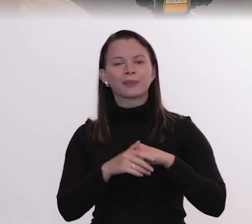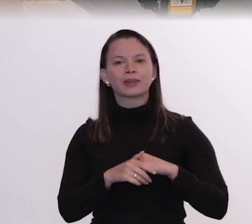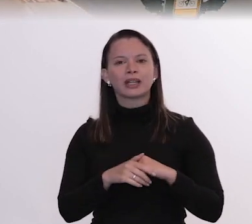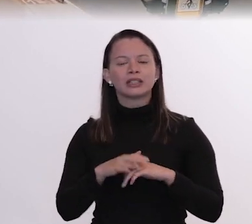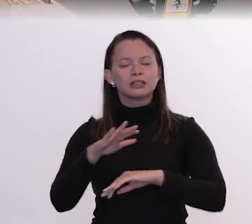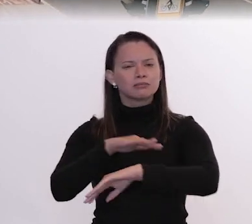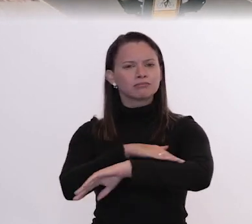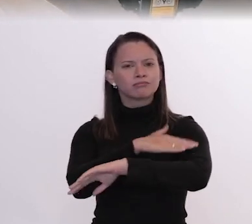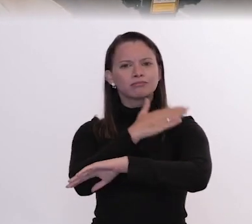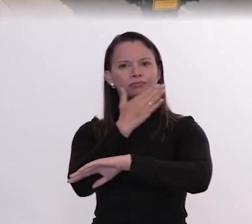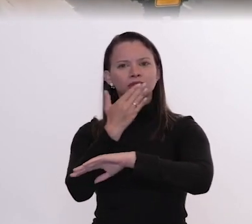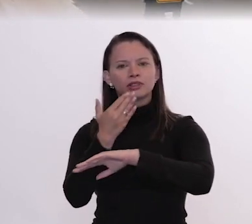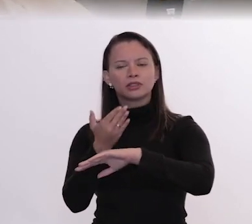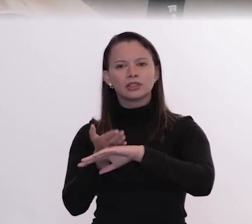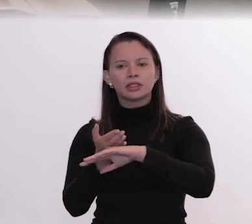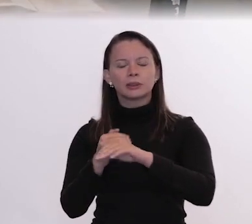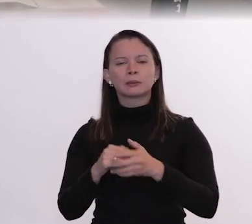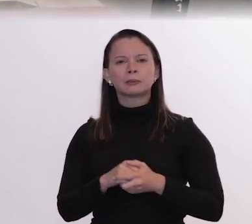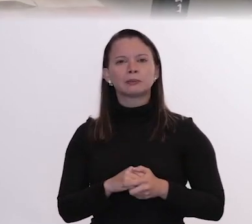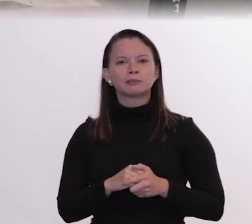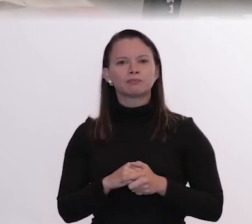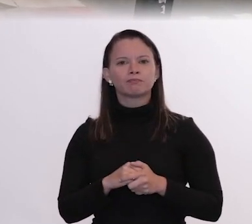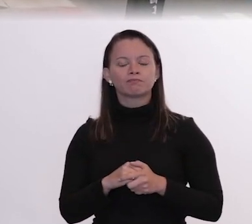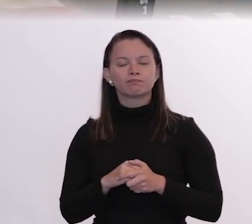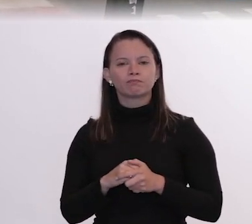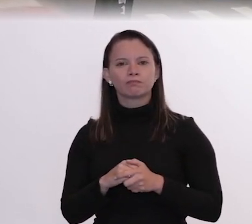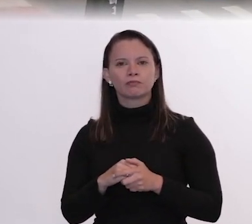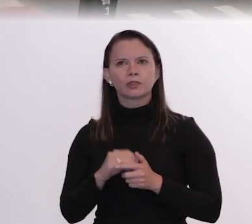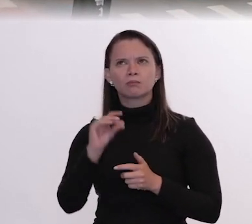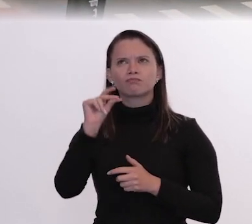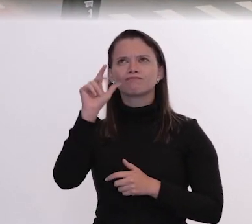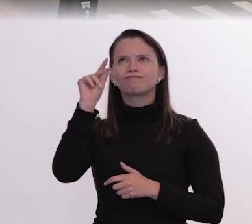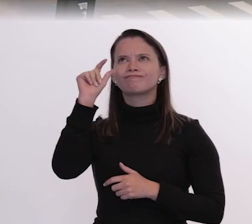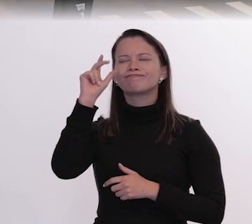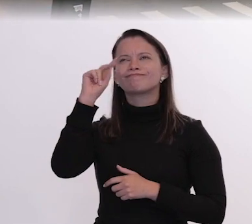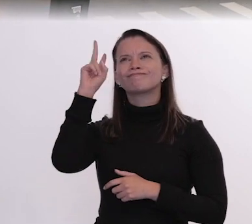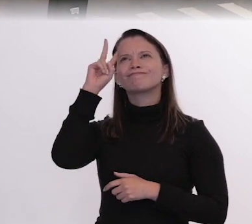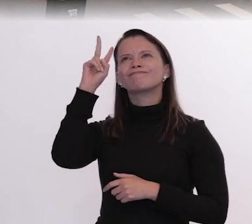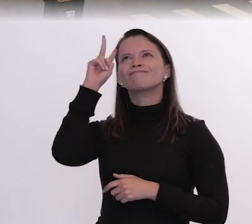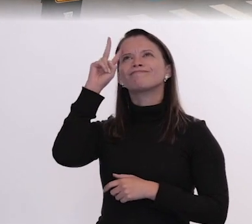and many memories I have are of the things I saw or the people I saw,